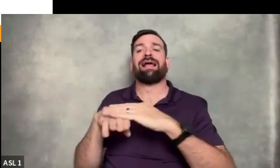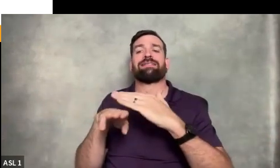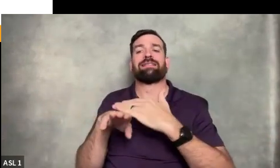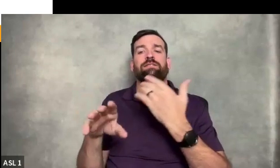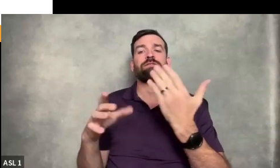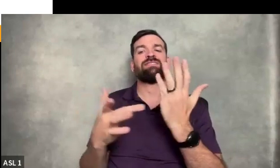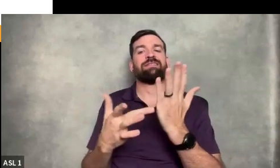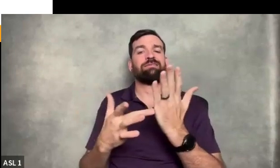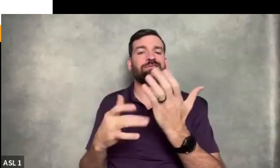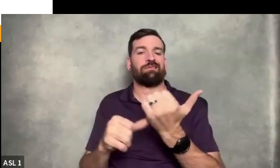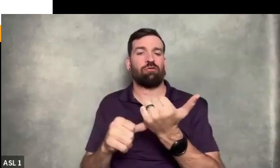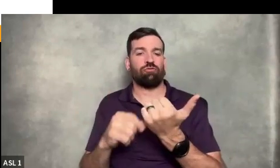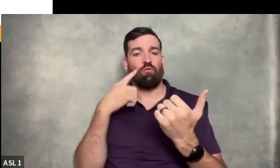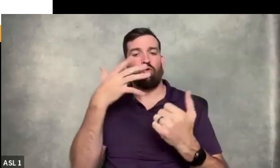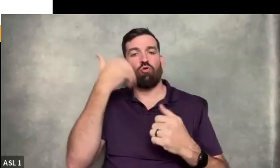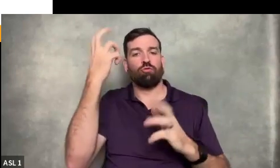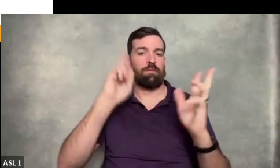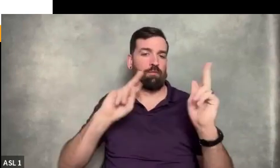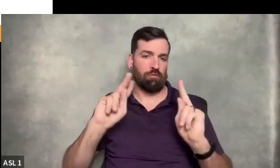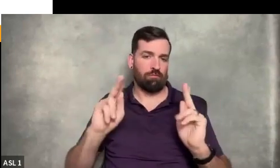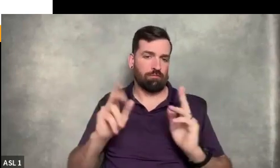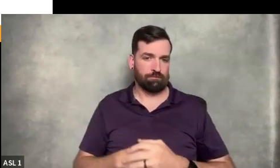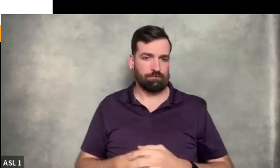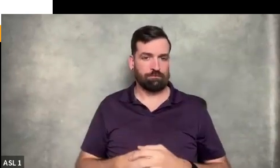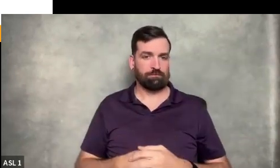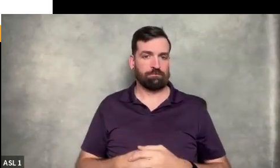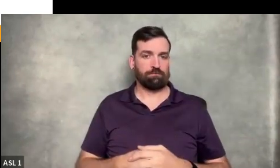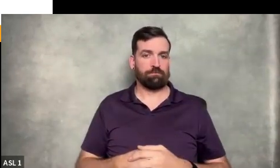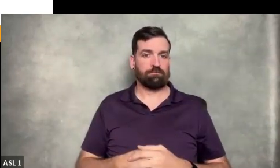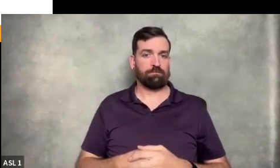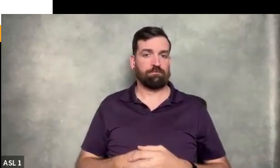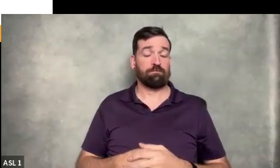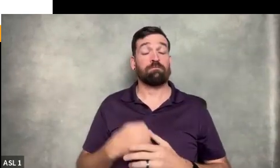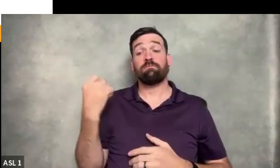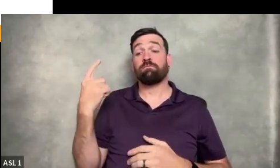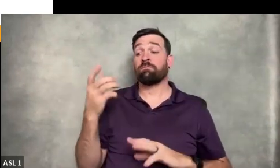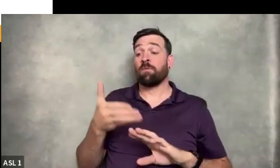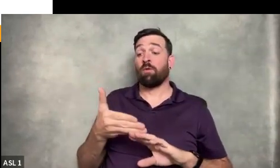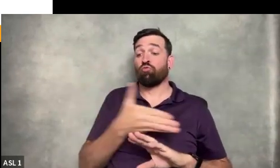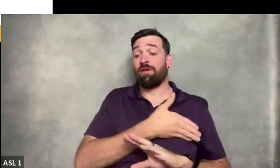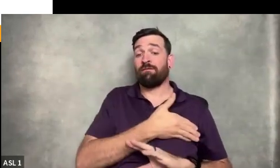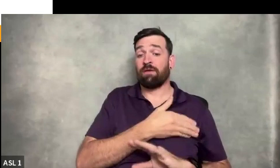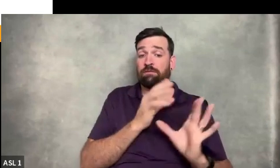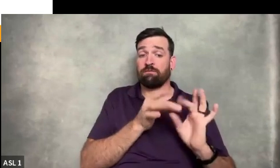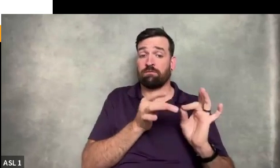for serving older individuals, which in the previous guidance was addressed in the COVID-19